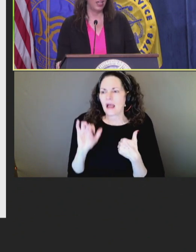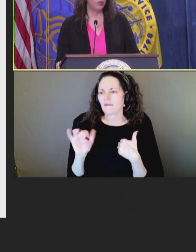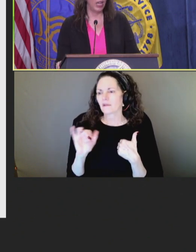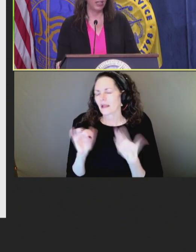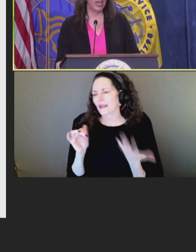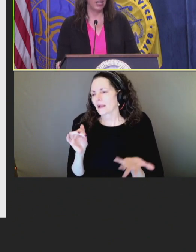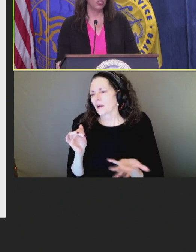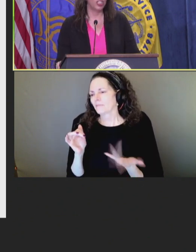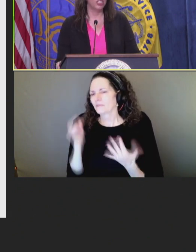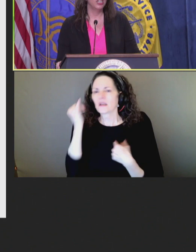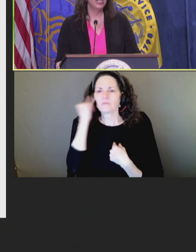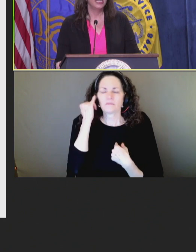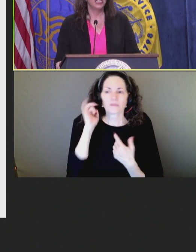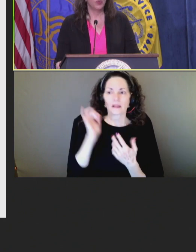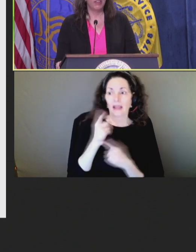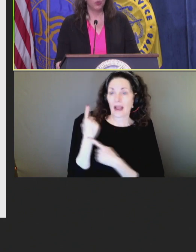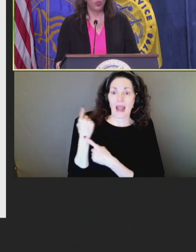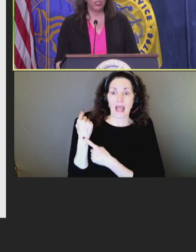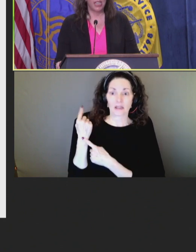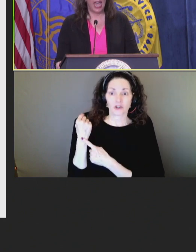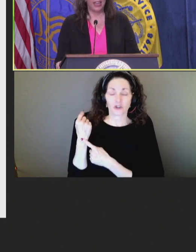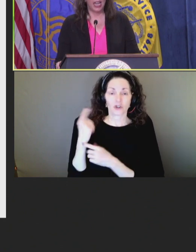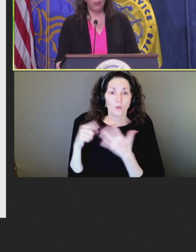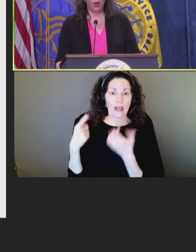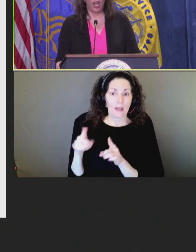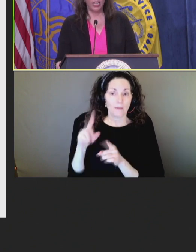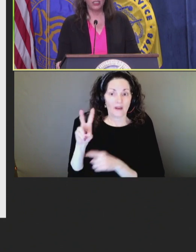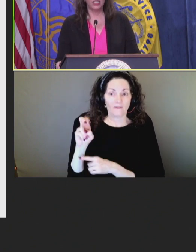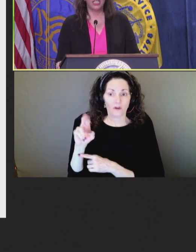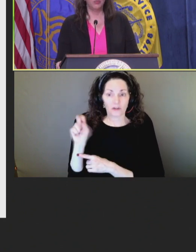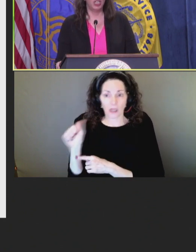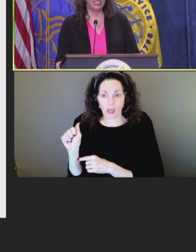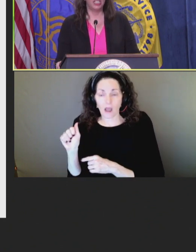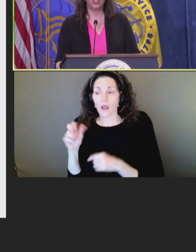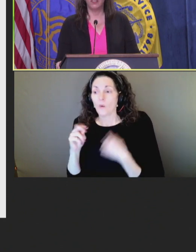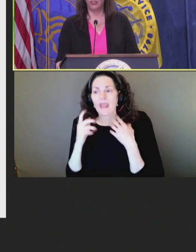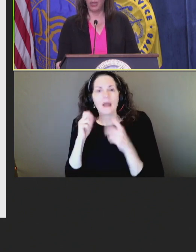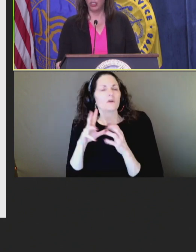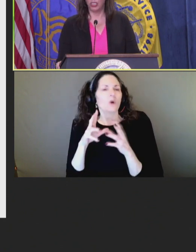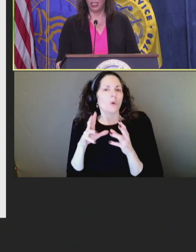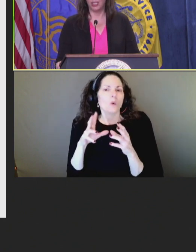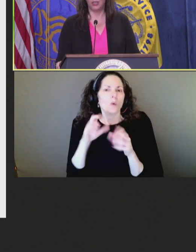we had last year, is we have to work to add that product to the immunization information system.